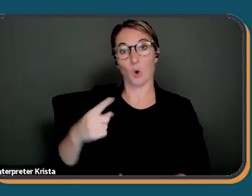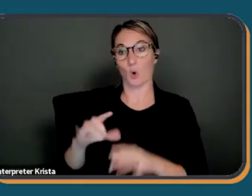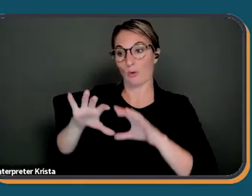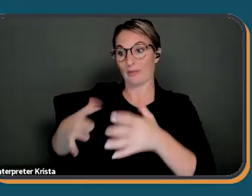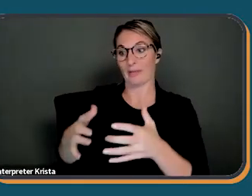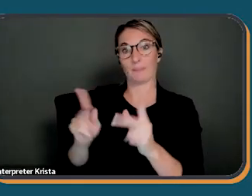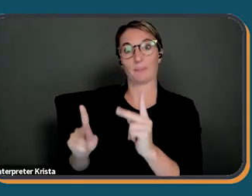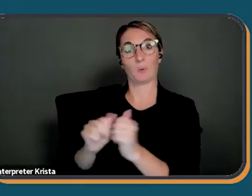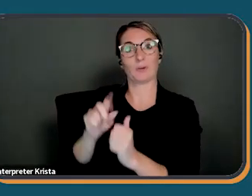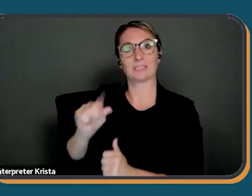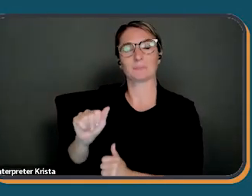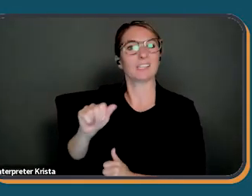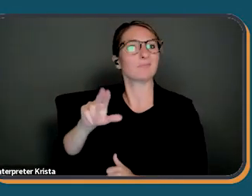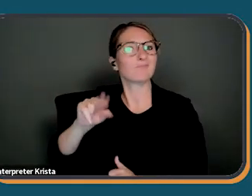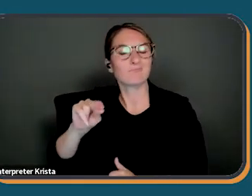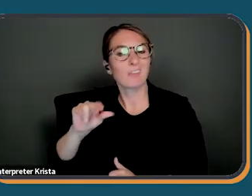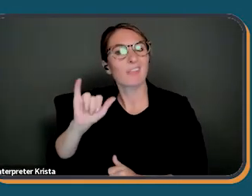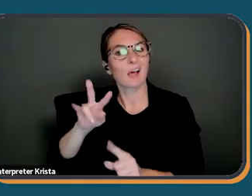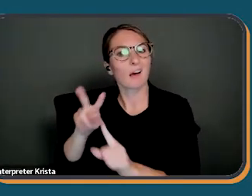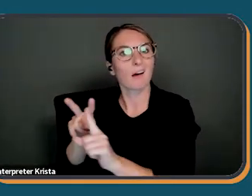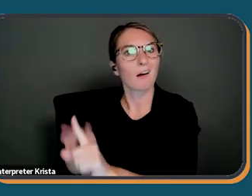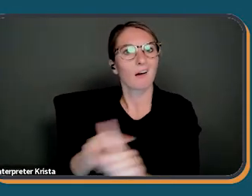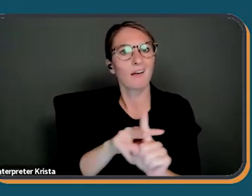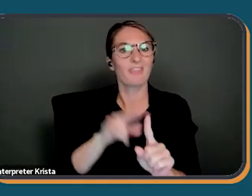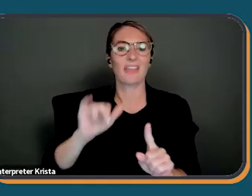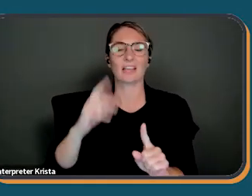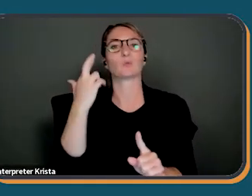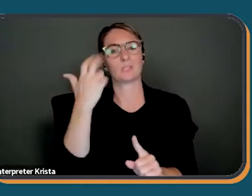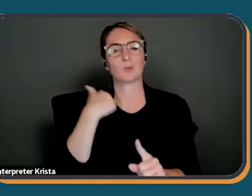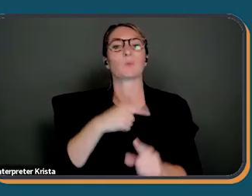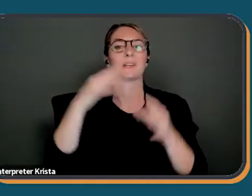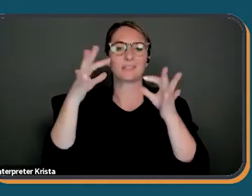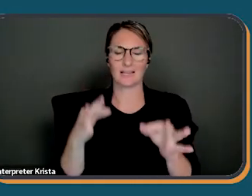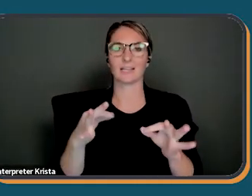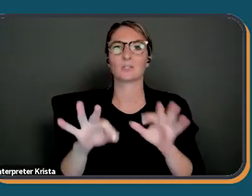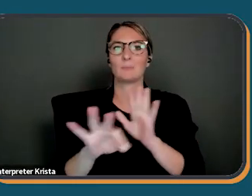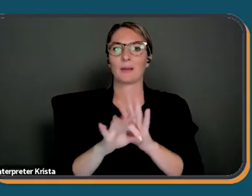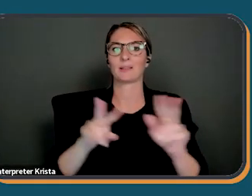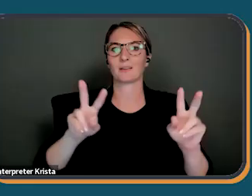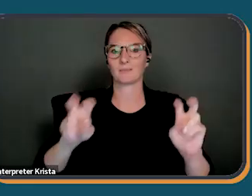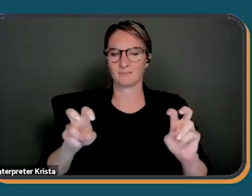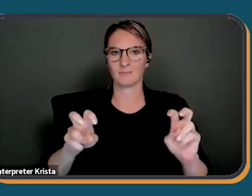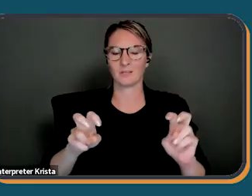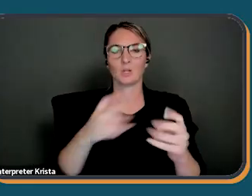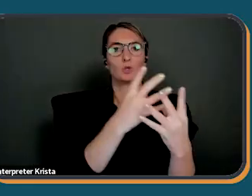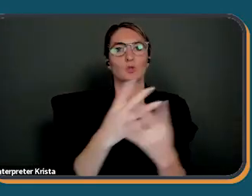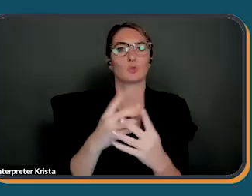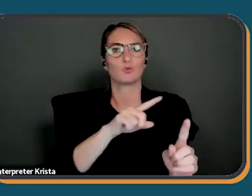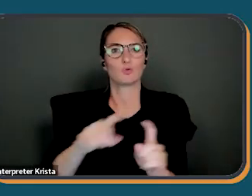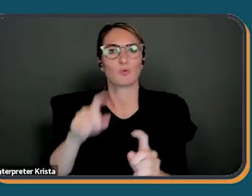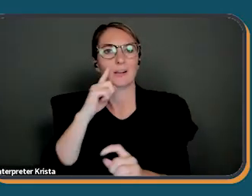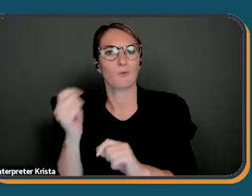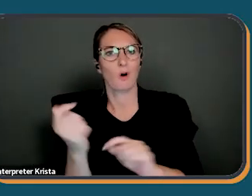which is why we called it Screening for All. This work was guided by a technical advisory group